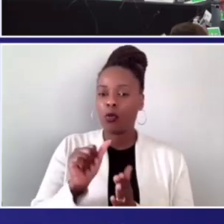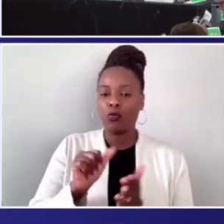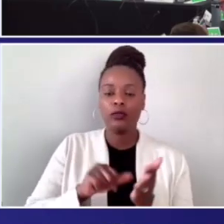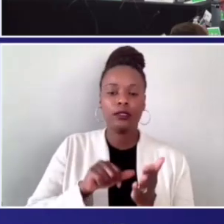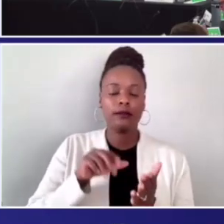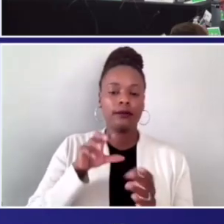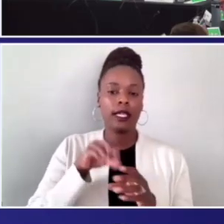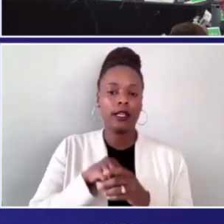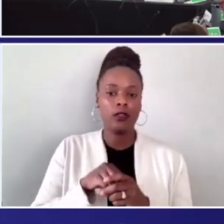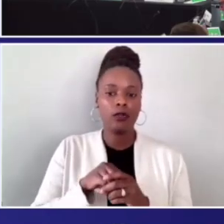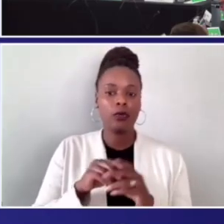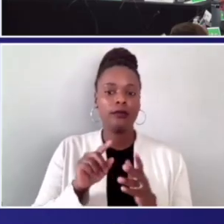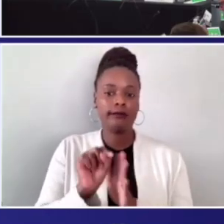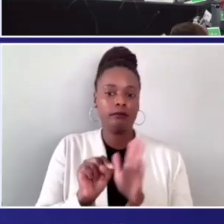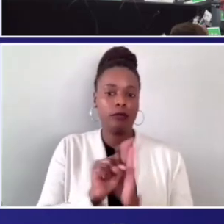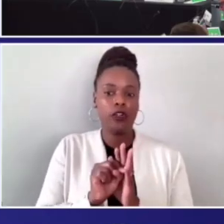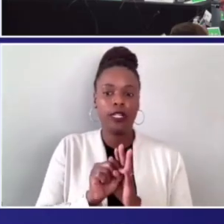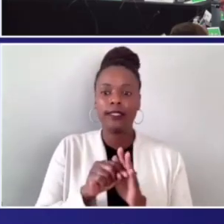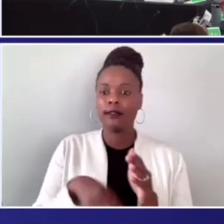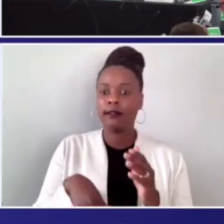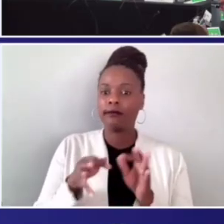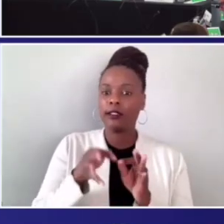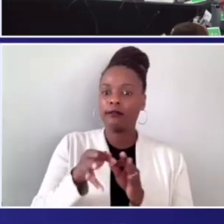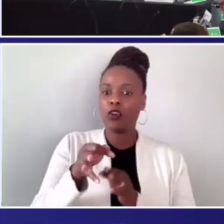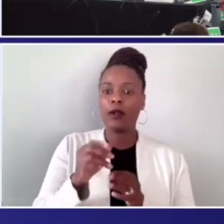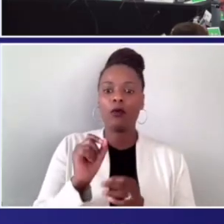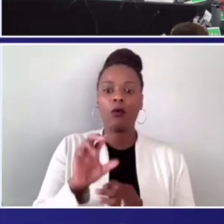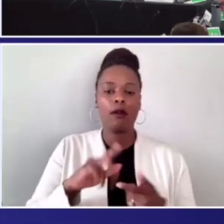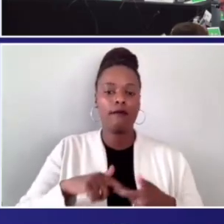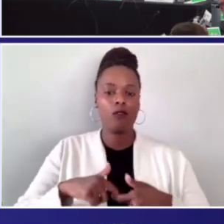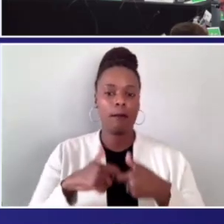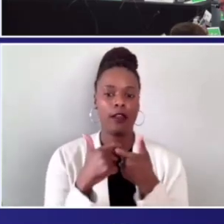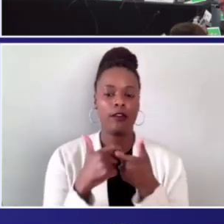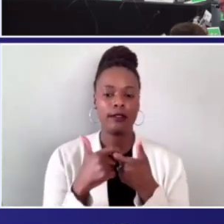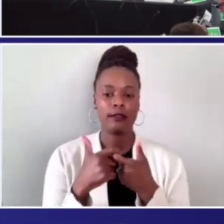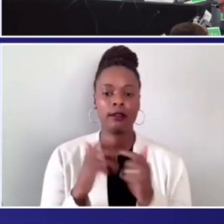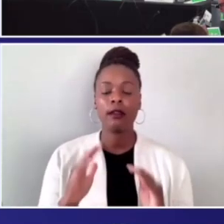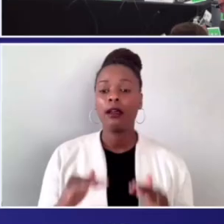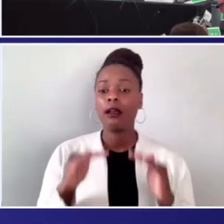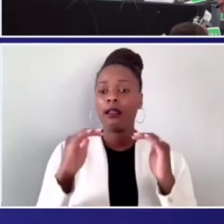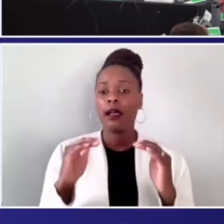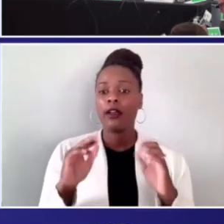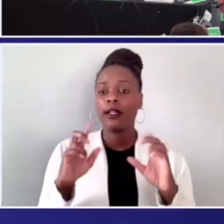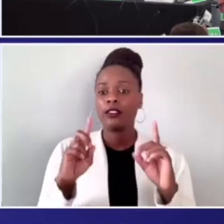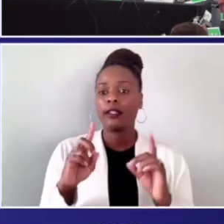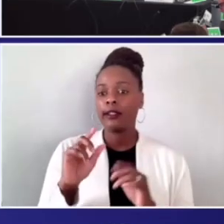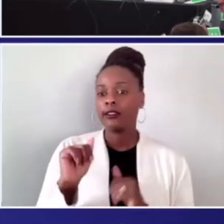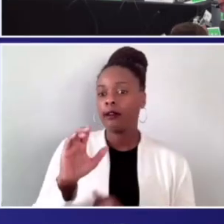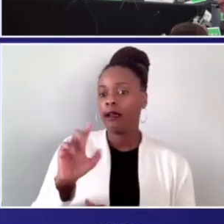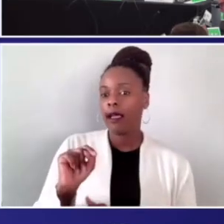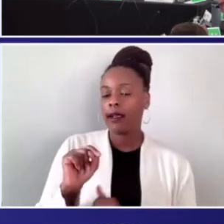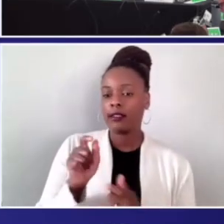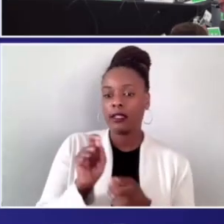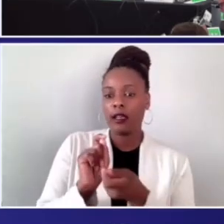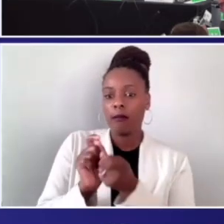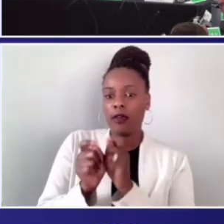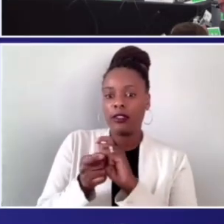forbearance. The Higher Education Act amendments introduce a new fixed repayment plan, which the Department is now calling